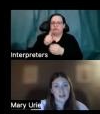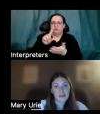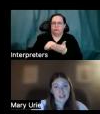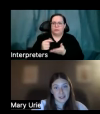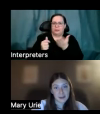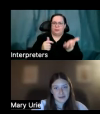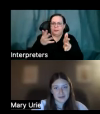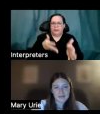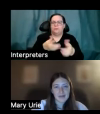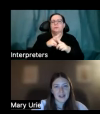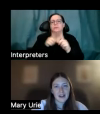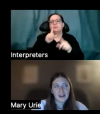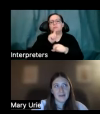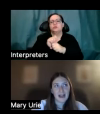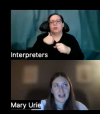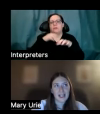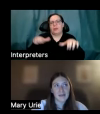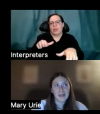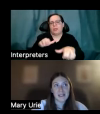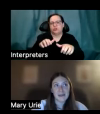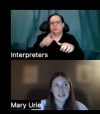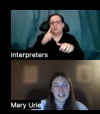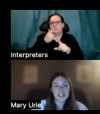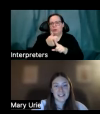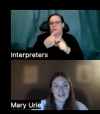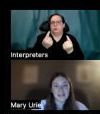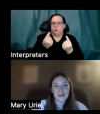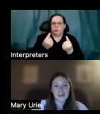you want them to do. I had a meeting with a legislator a few